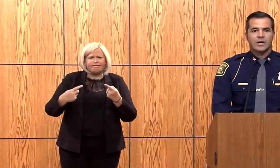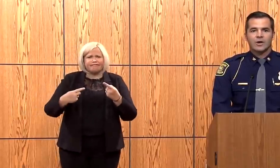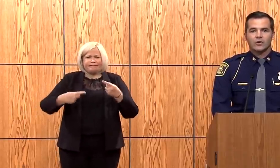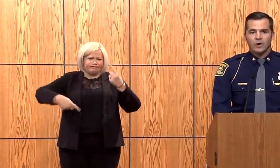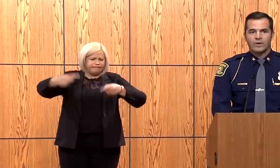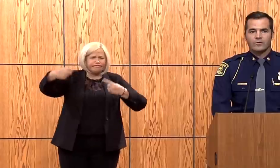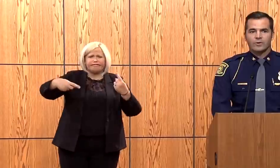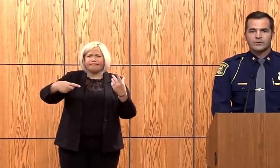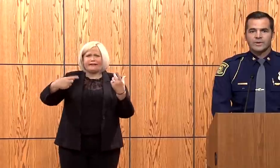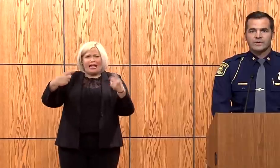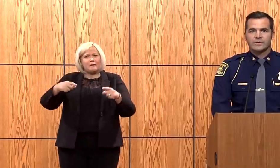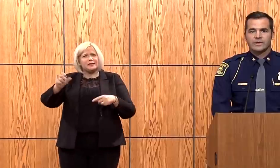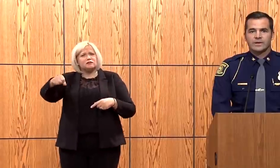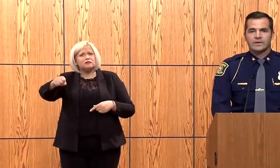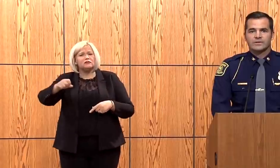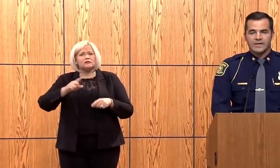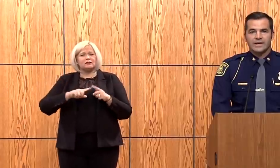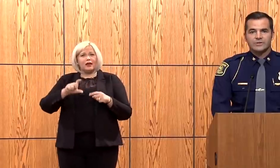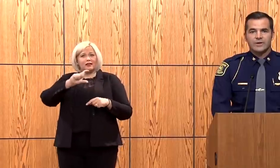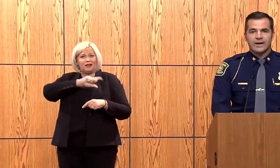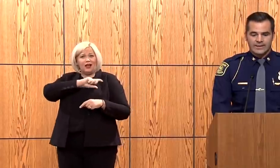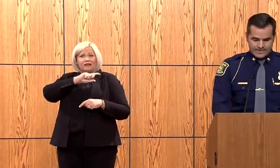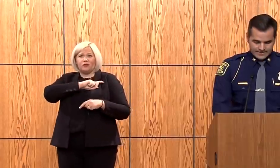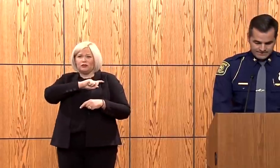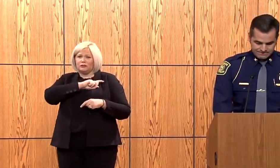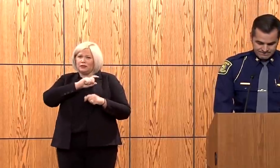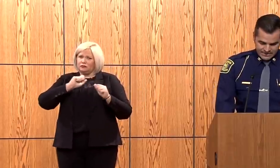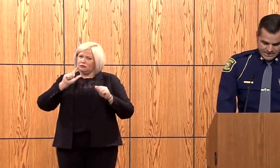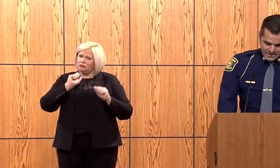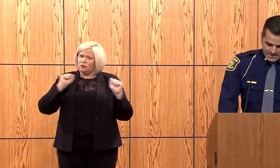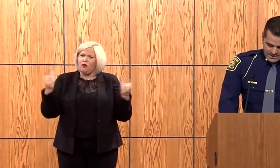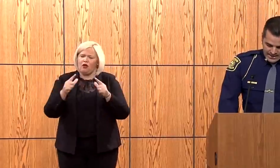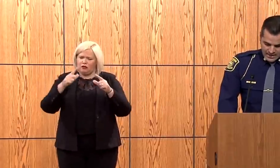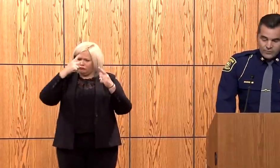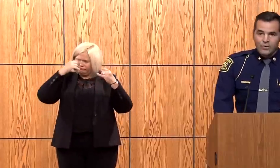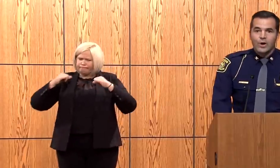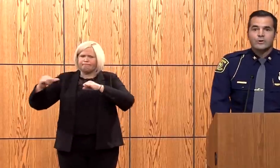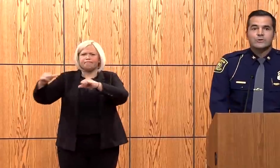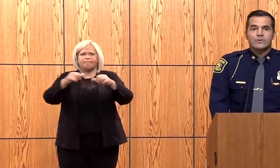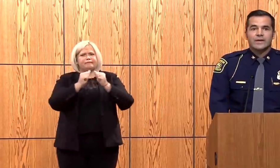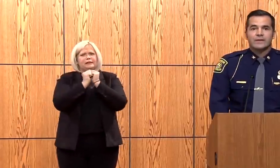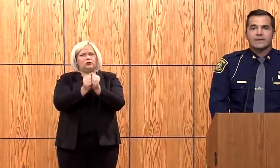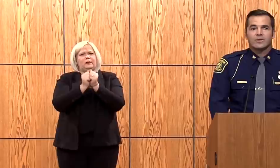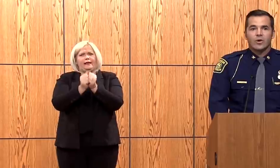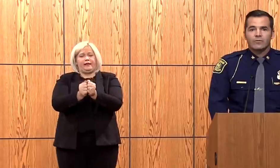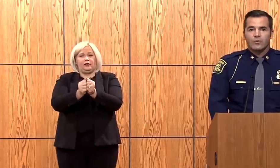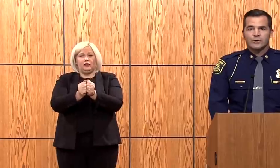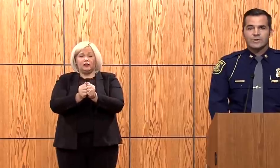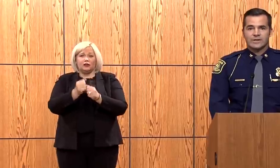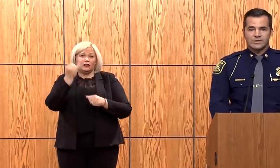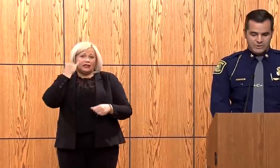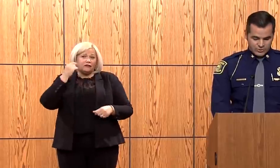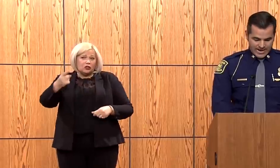A TIME PERIOD OF DISCOURSE, POSSIBILITY EVEN DIVISIVENESS POSSIBILITY EVEN DIVISIVENESS AND FIGHTING ACROSS THE NATION, AND FIGHTING ACROSS THE NATION, LAW ENFORCEMENT STANDS UNITED.